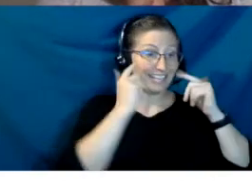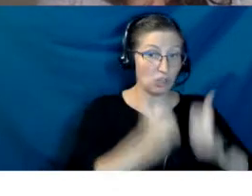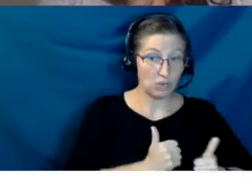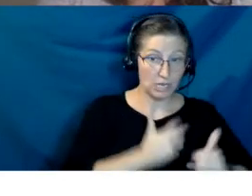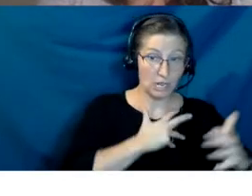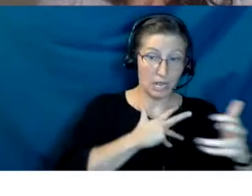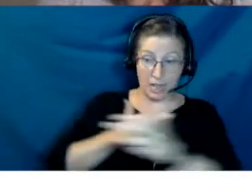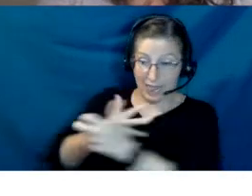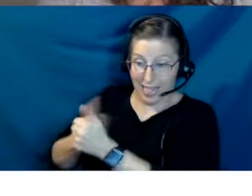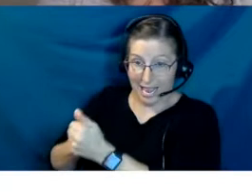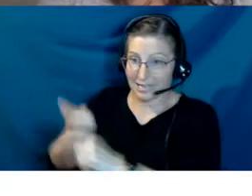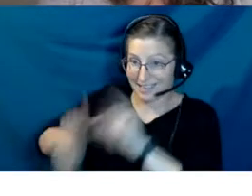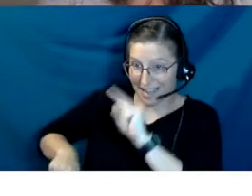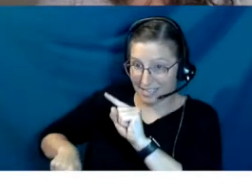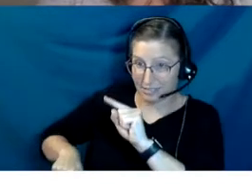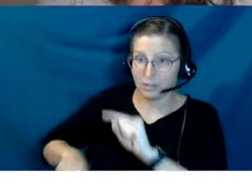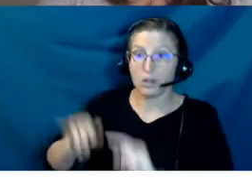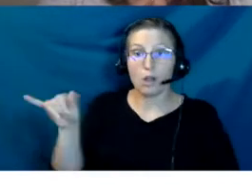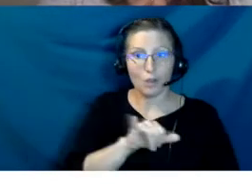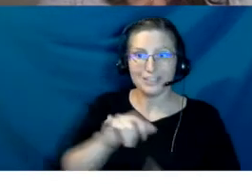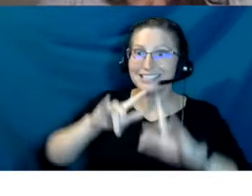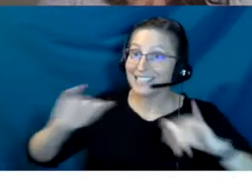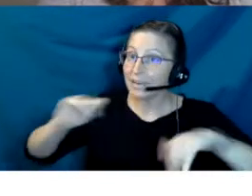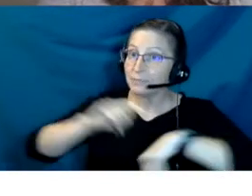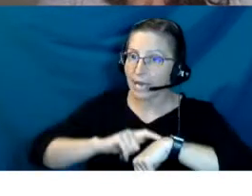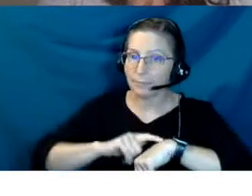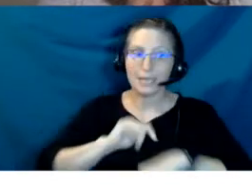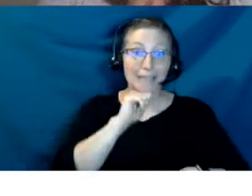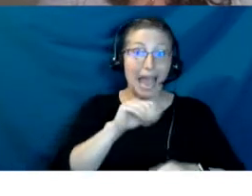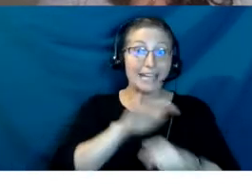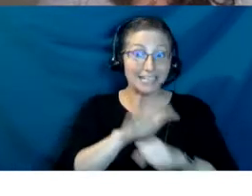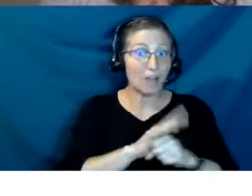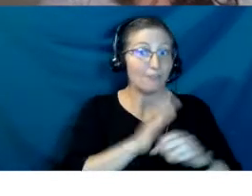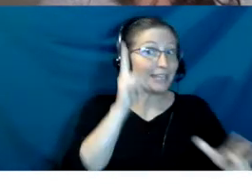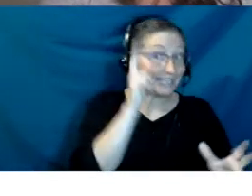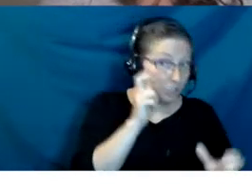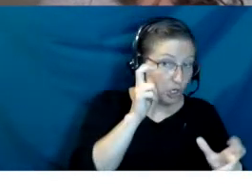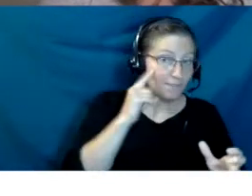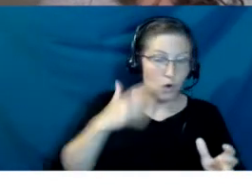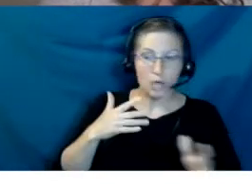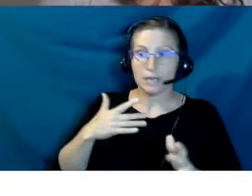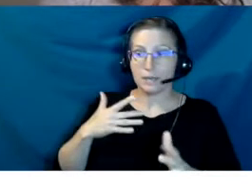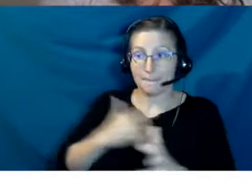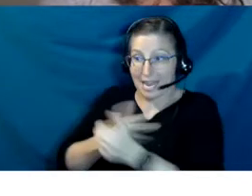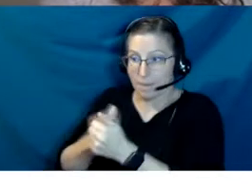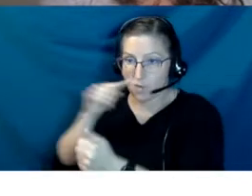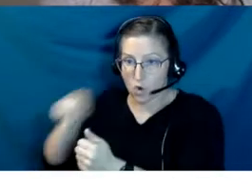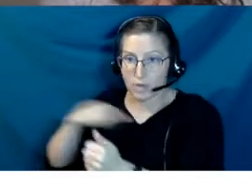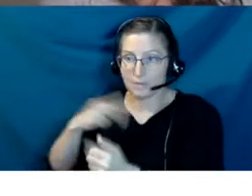having enough hearing to make up for his or her lack of vision. It's also really important